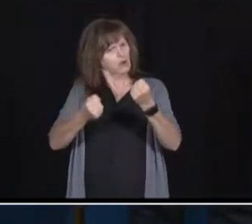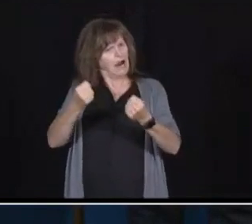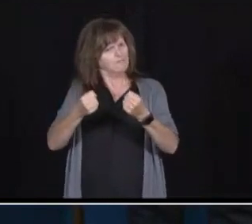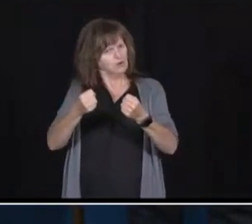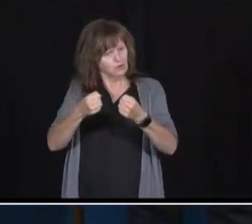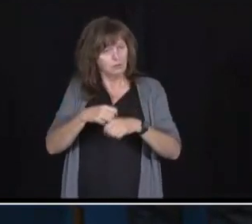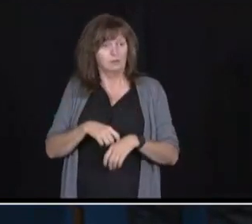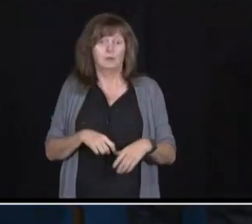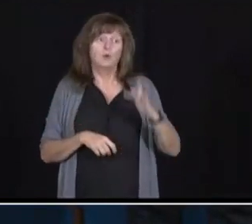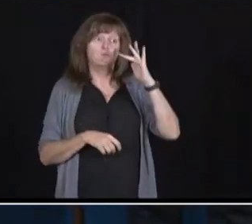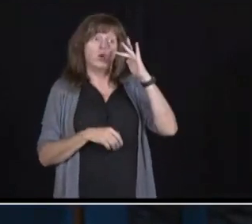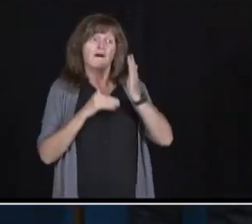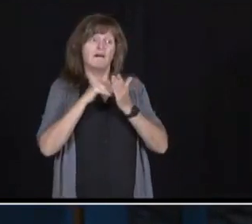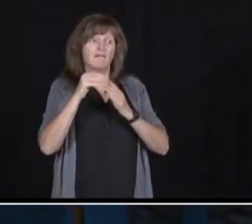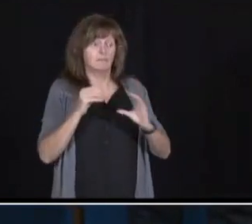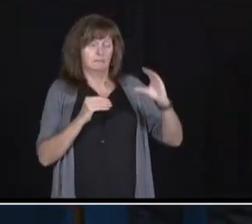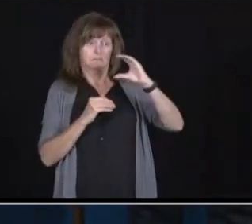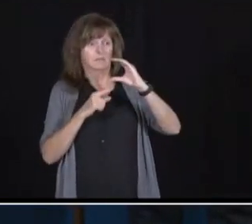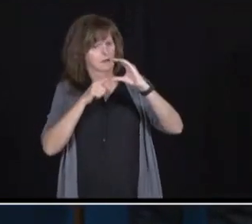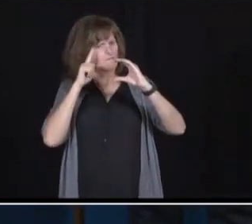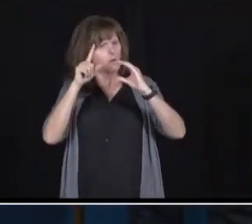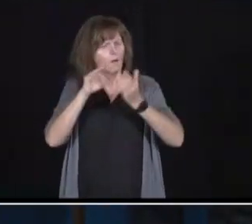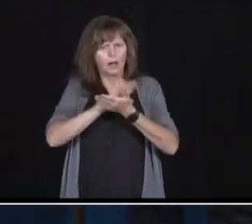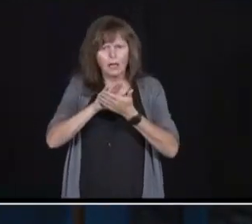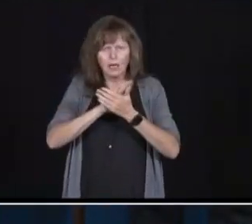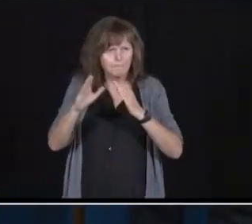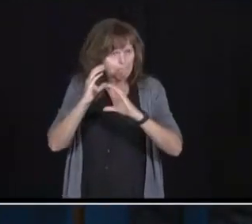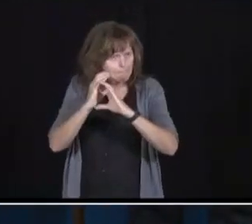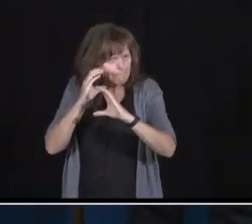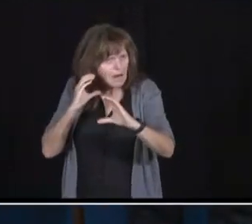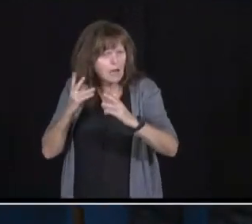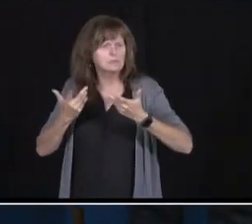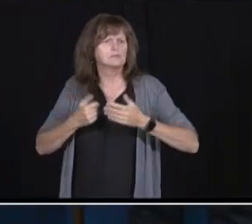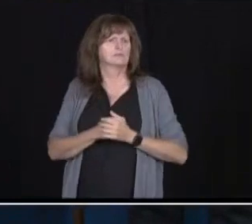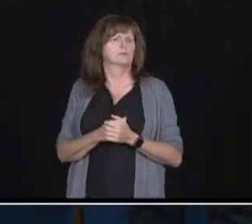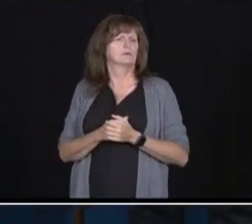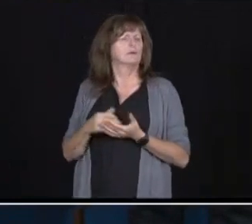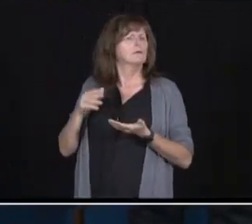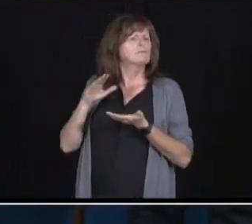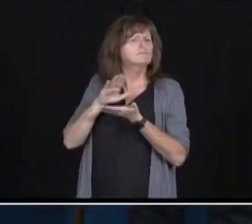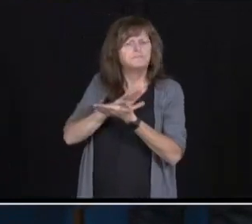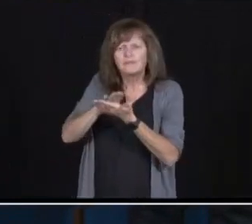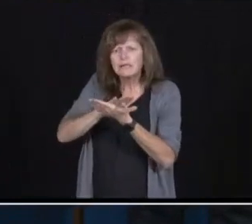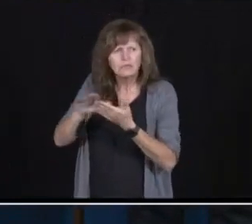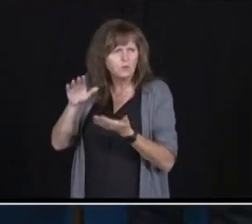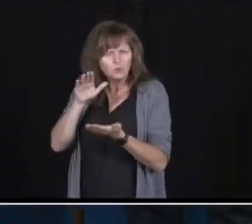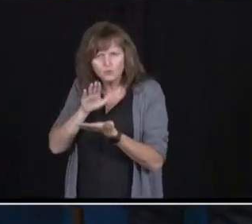and retain our school bus drivers which as you know, has been a challenge for governments for over a decade in Ontario.